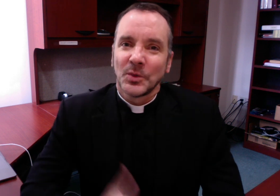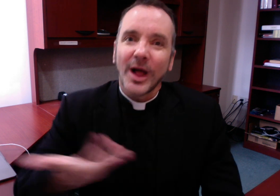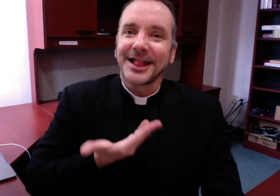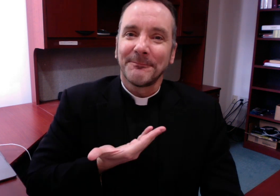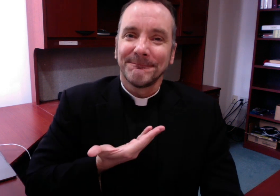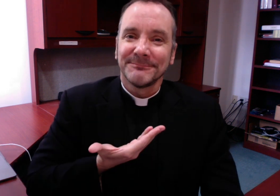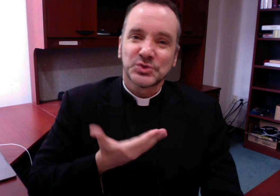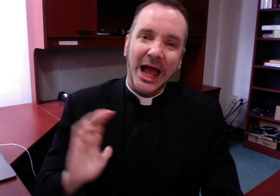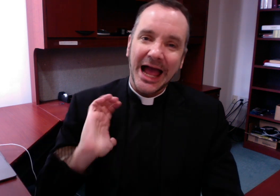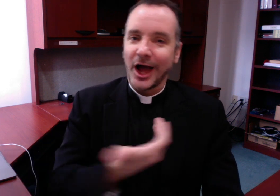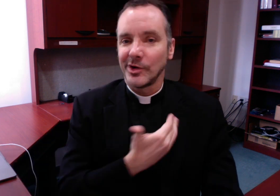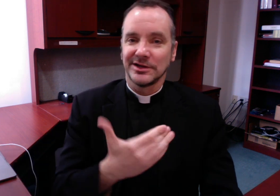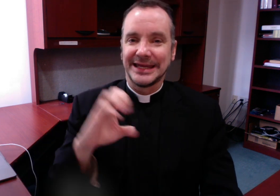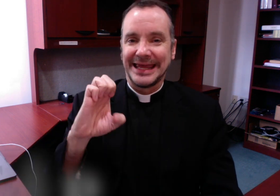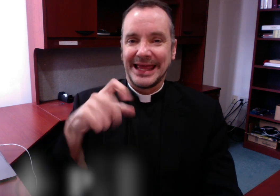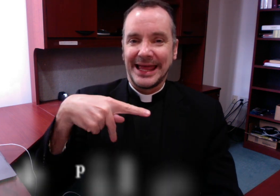So welcome to our first episode!